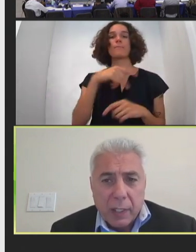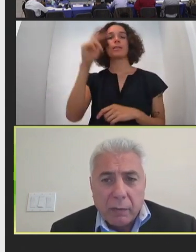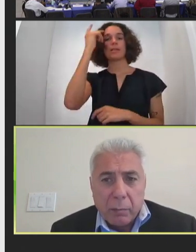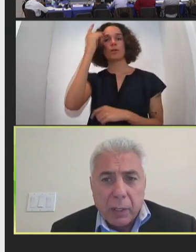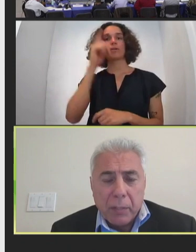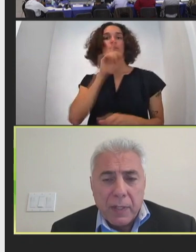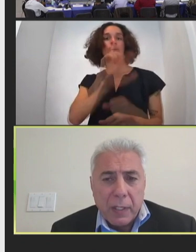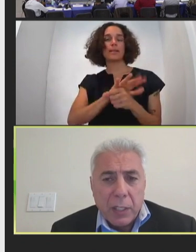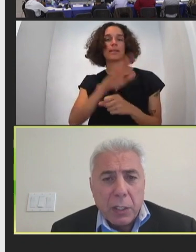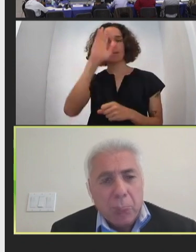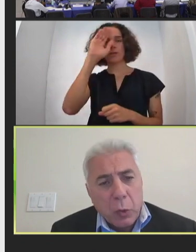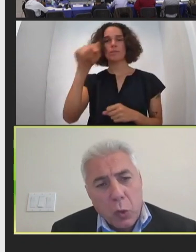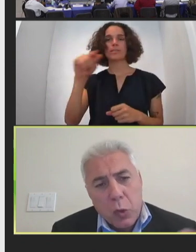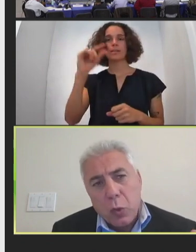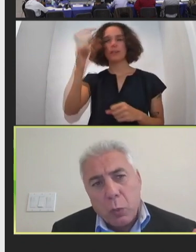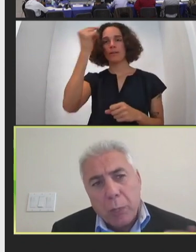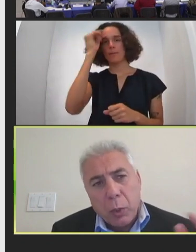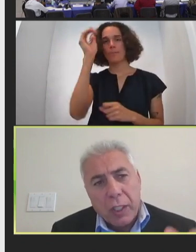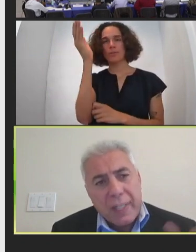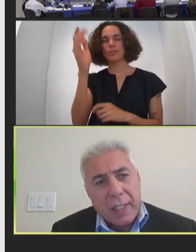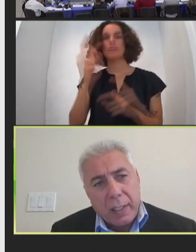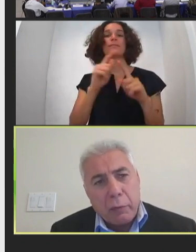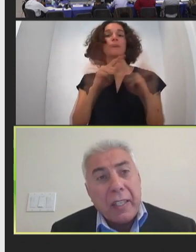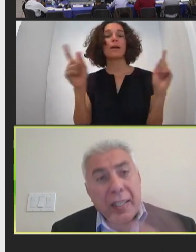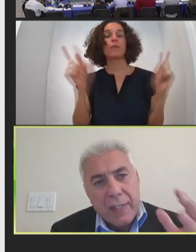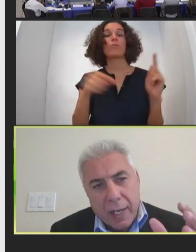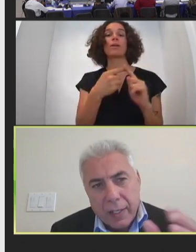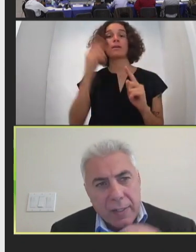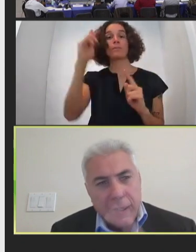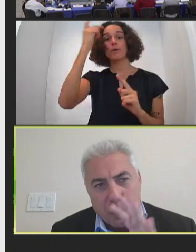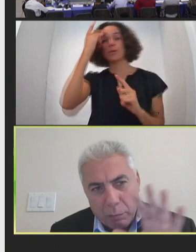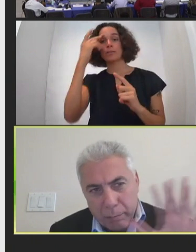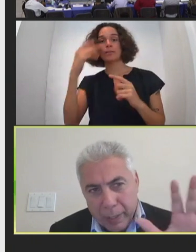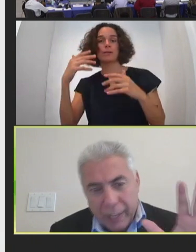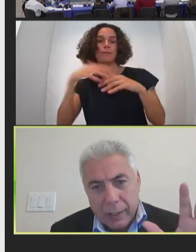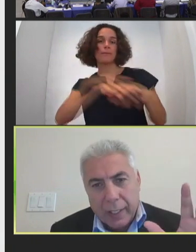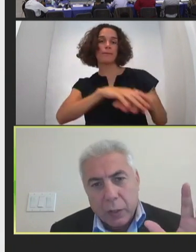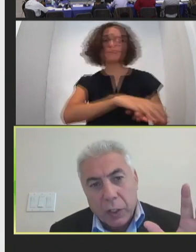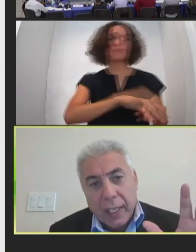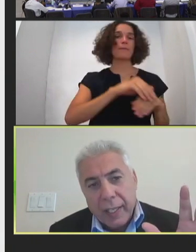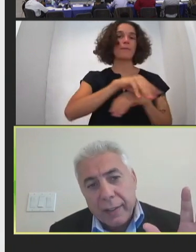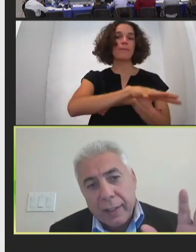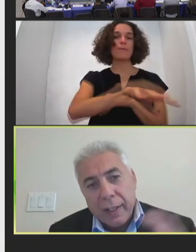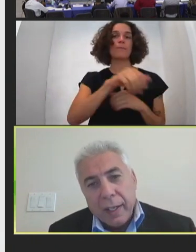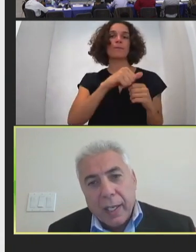government presentation. But also, when politics intervene in science, how bad it could get. And